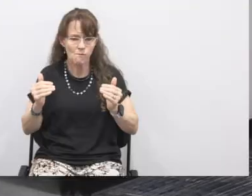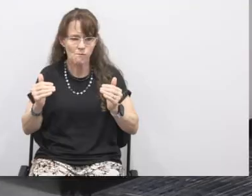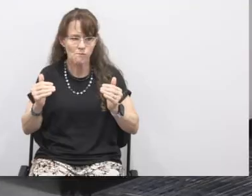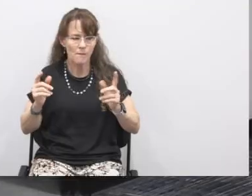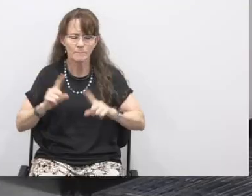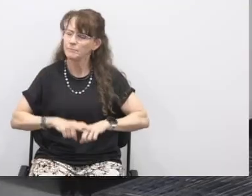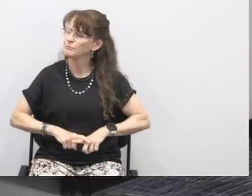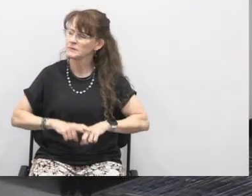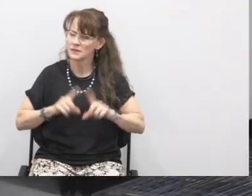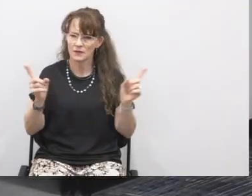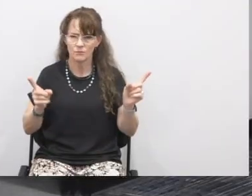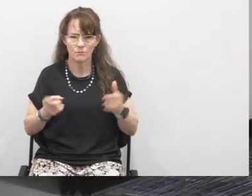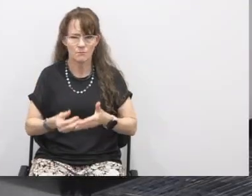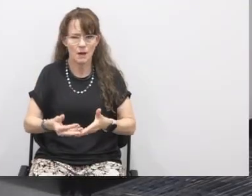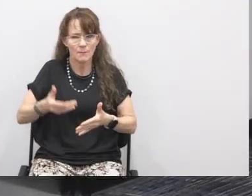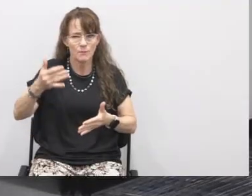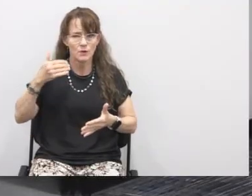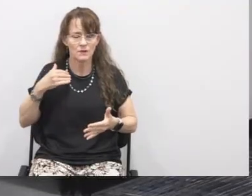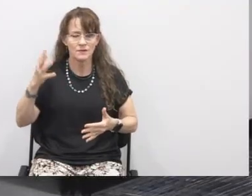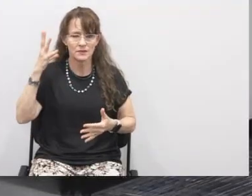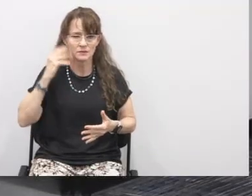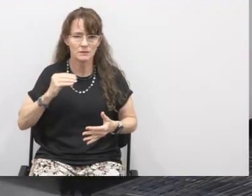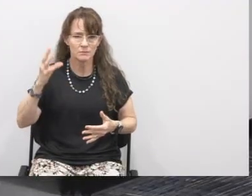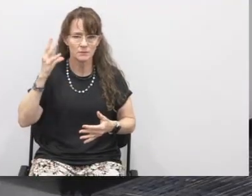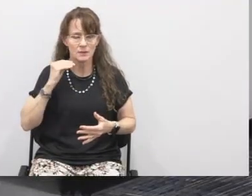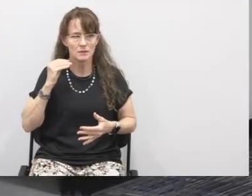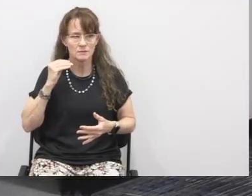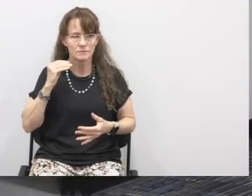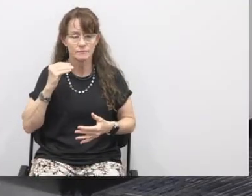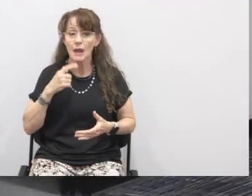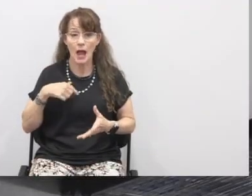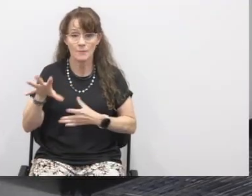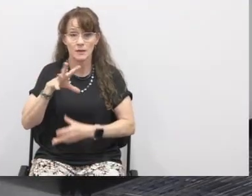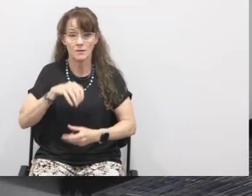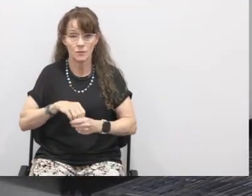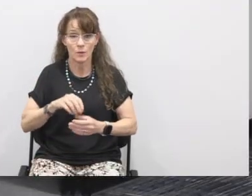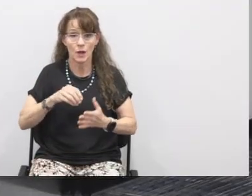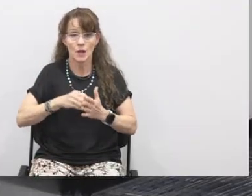from some of my previous experiences in, I've always been involved in student leadership,